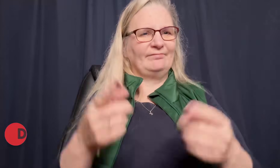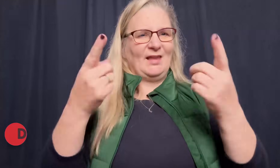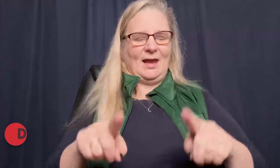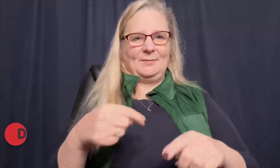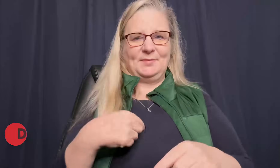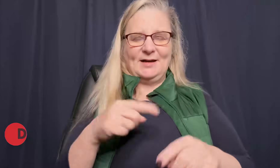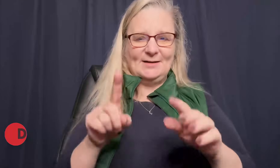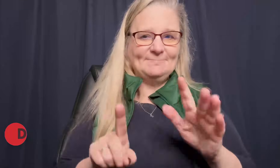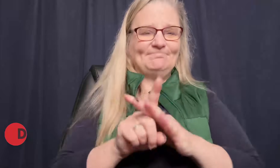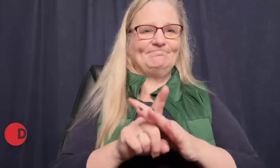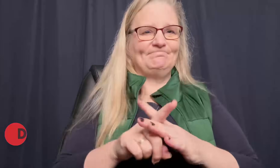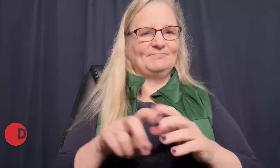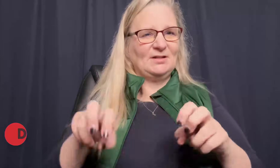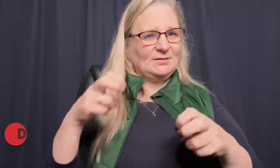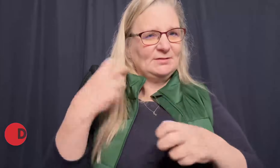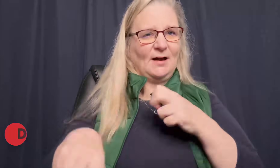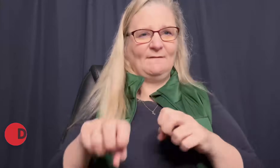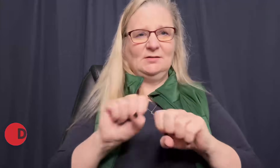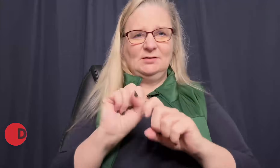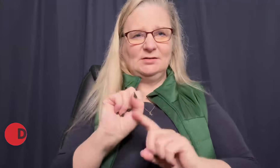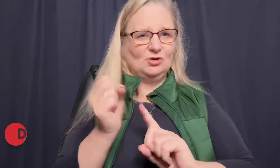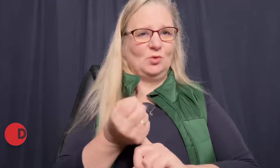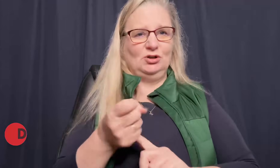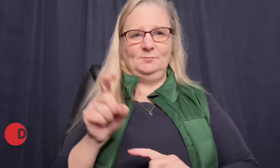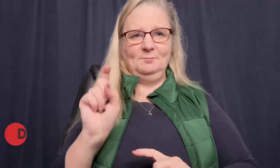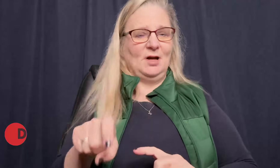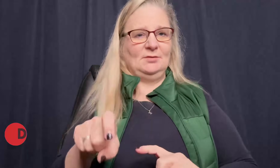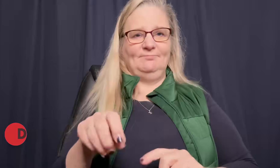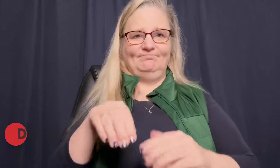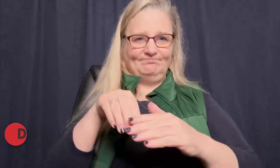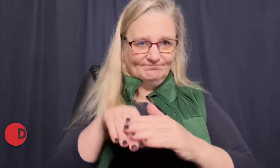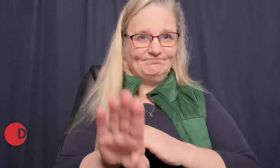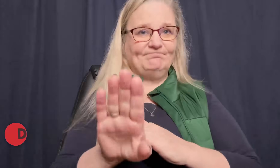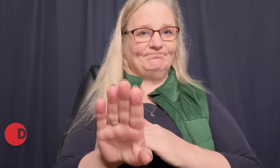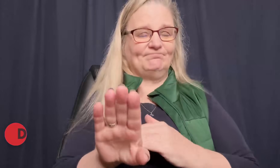I arrived with a difficult situation that required me to go there.